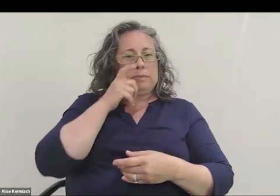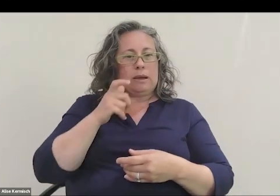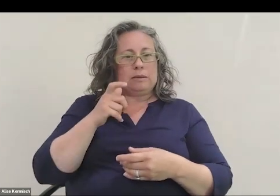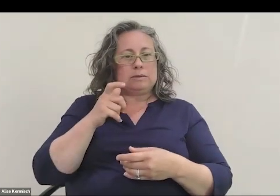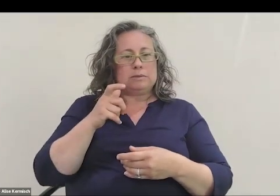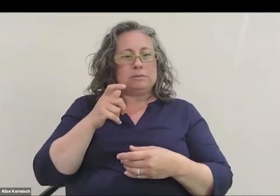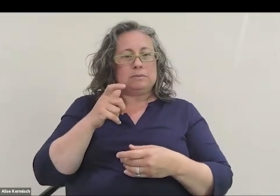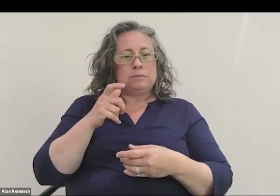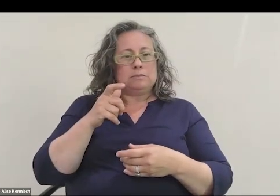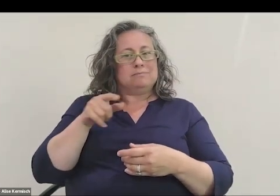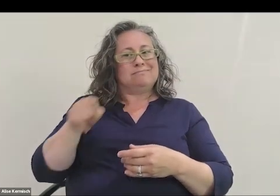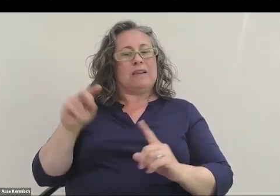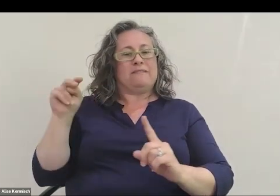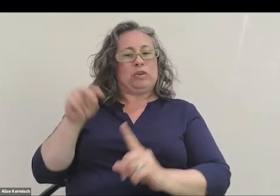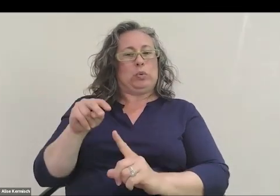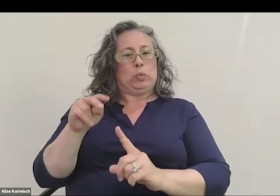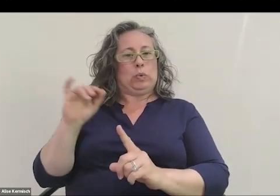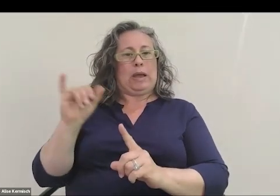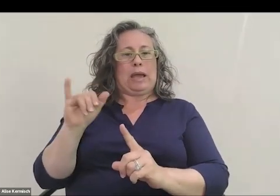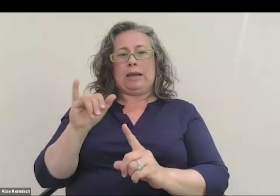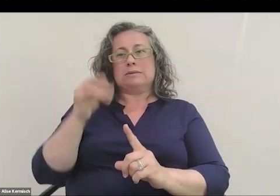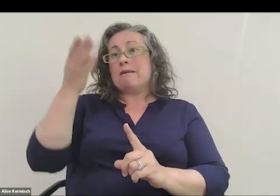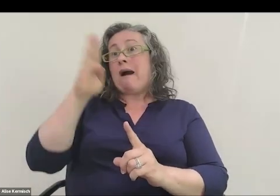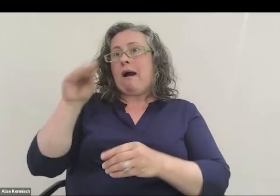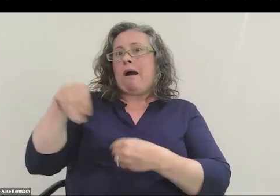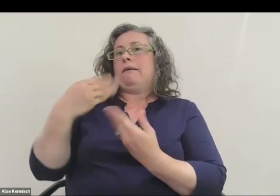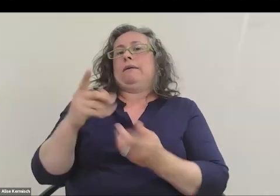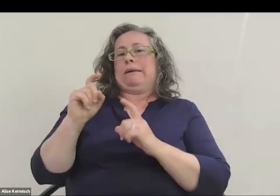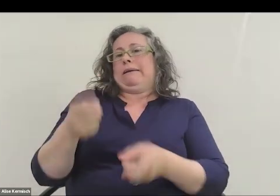because they view it as something like God-ordained to punish you.